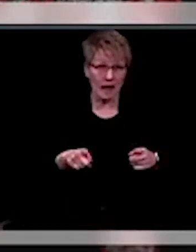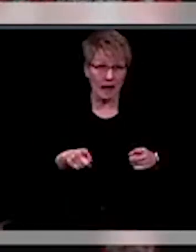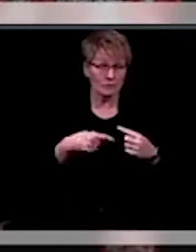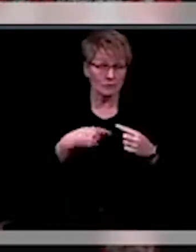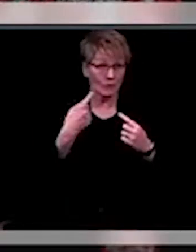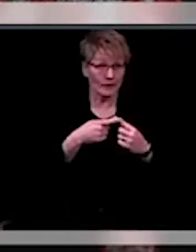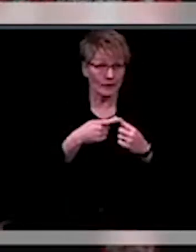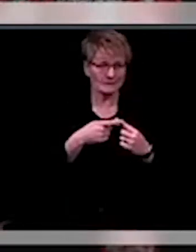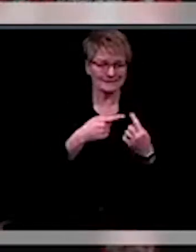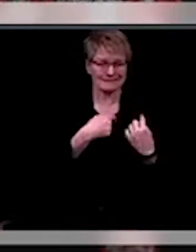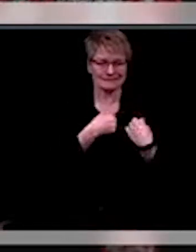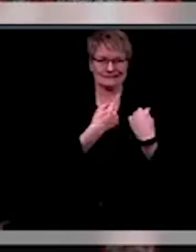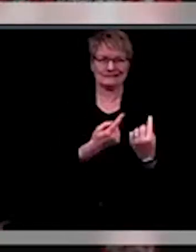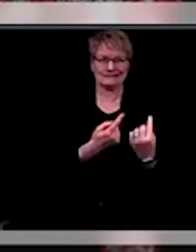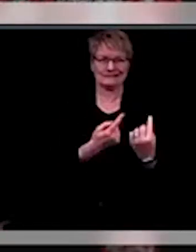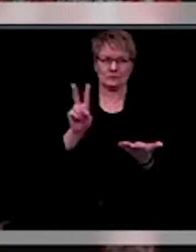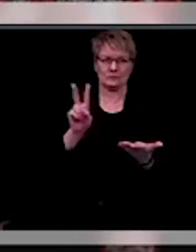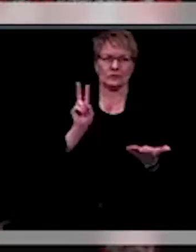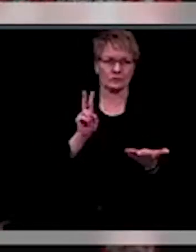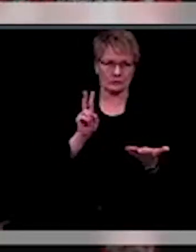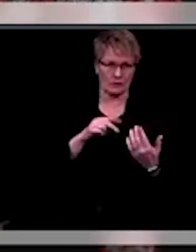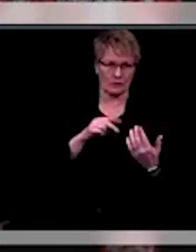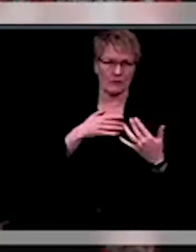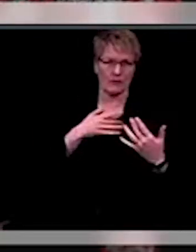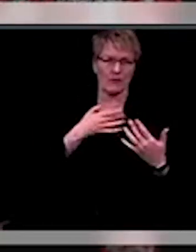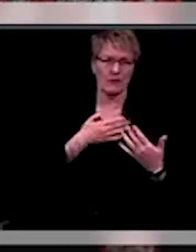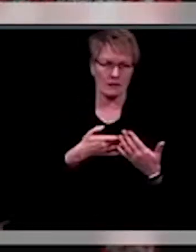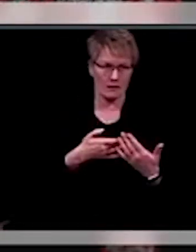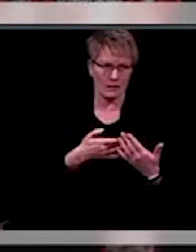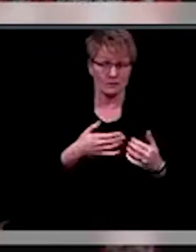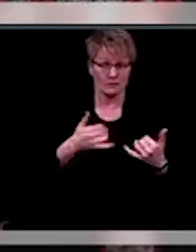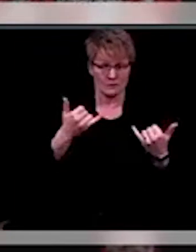and determine close contacts and then decide whether they need to go to distance learning,